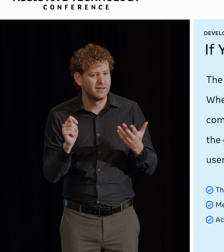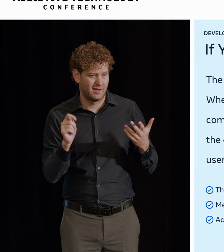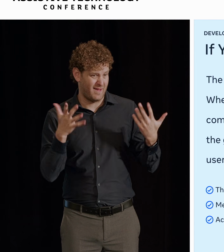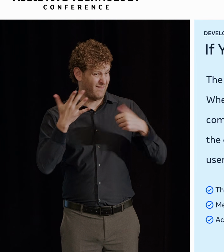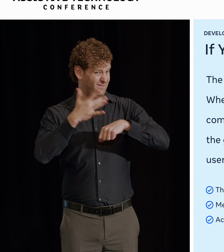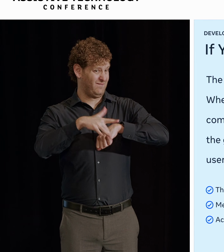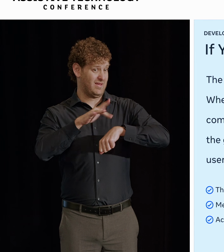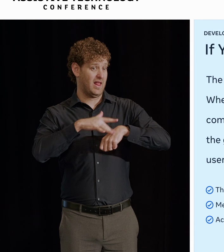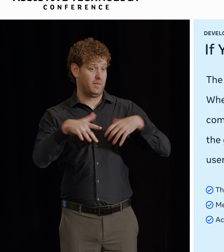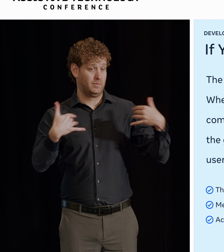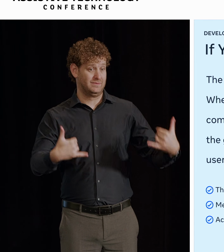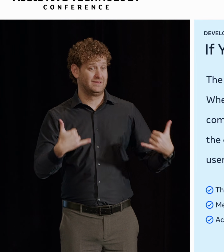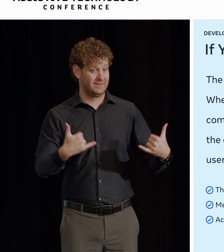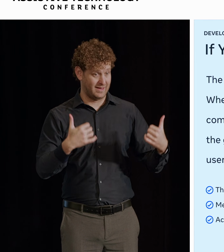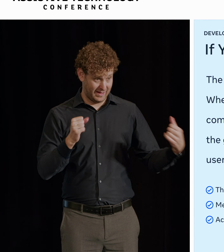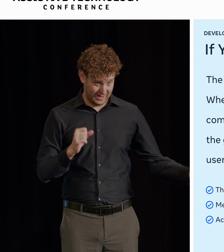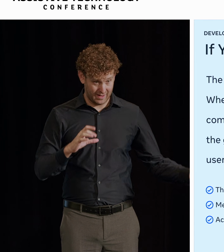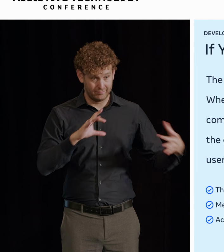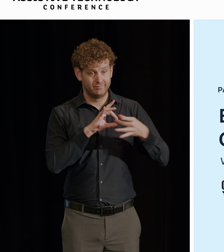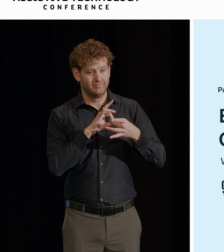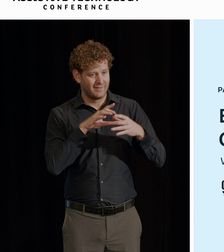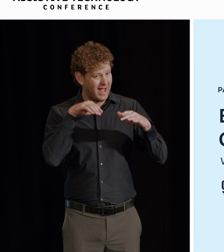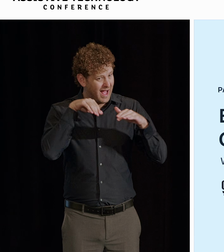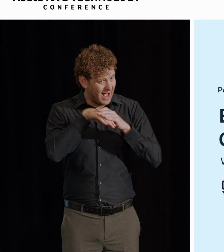And so, I talked a little bit more about the different impact grants,